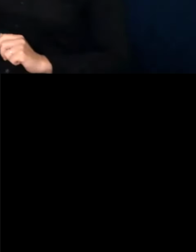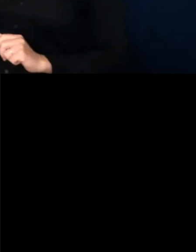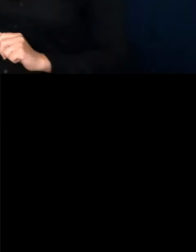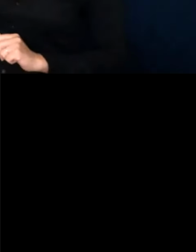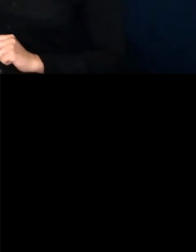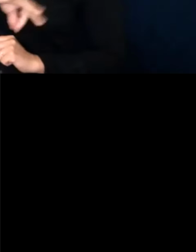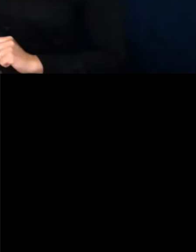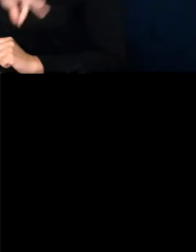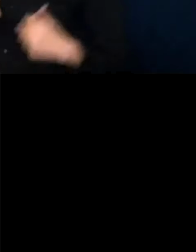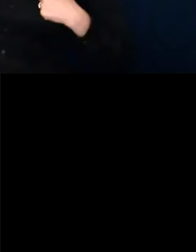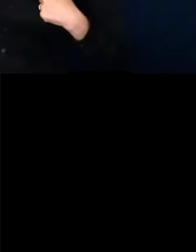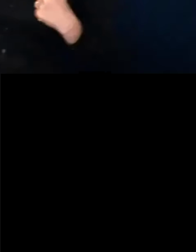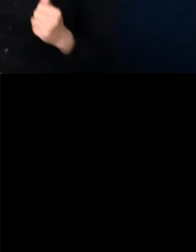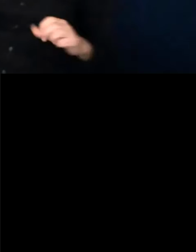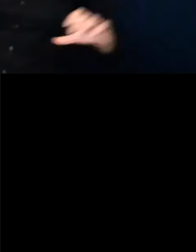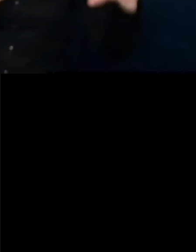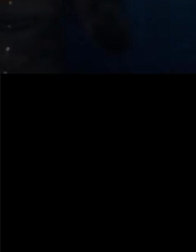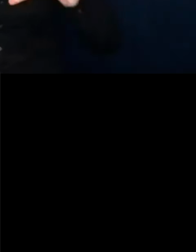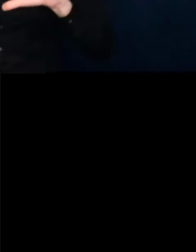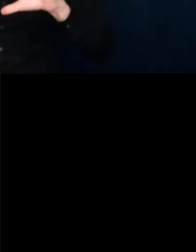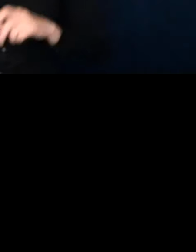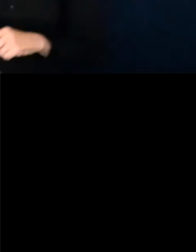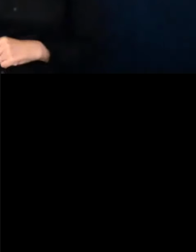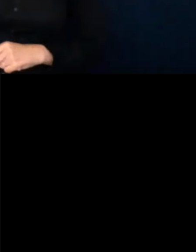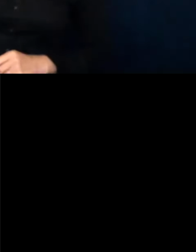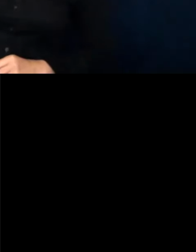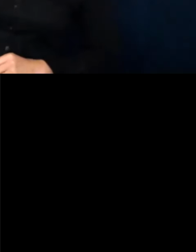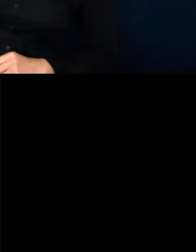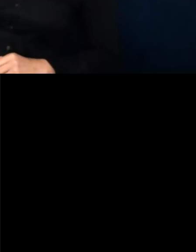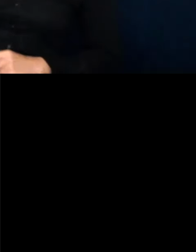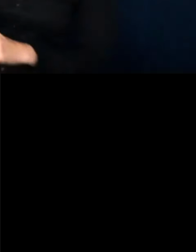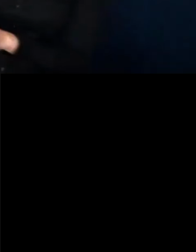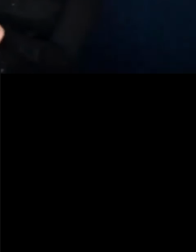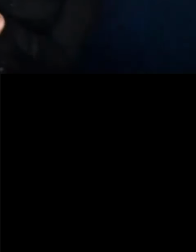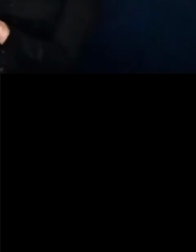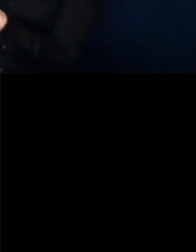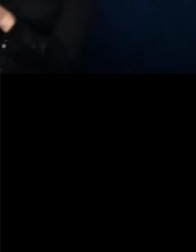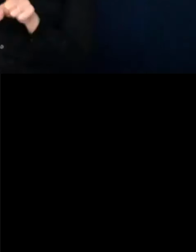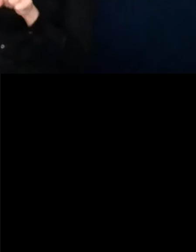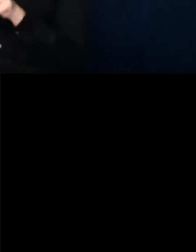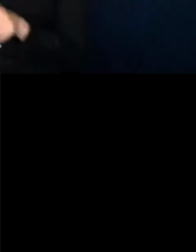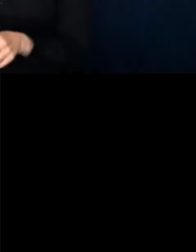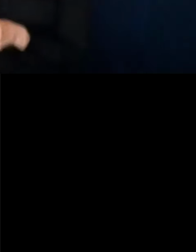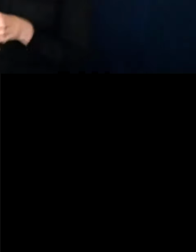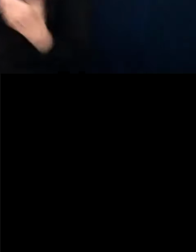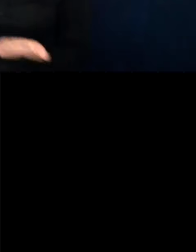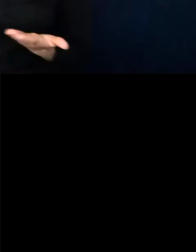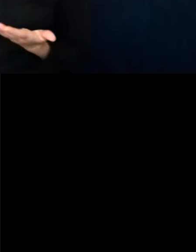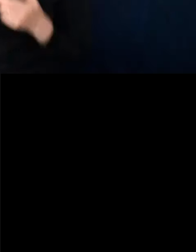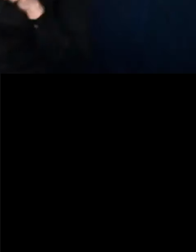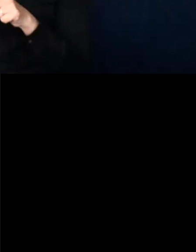But Sam, who is on the call as well, if you wanna unmute, you're welcome to.